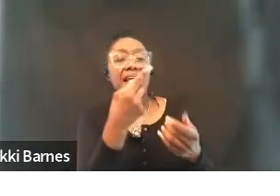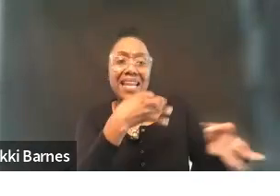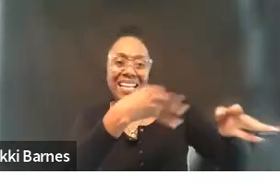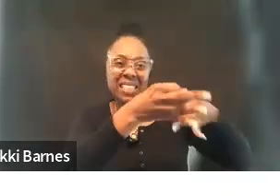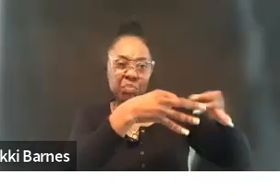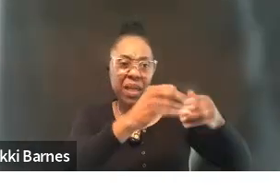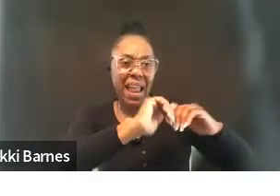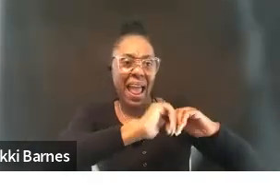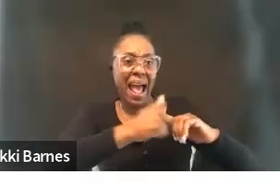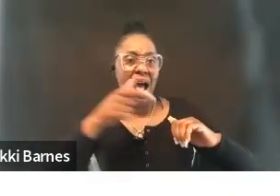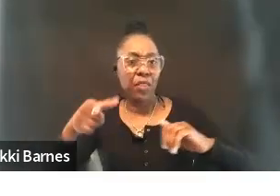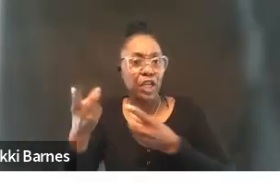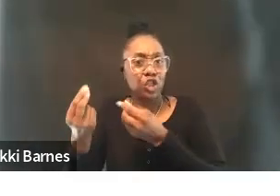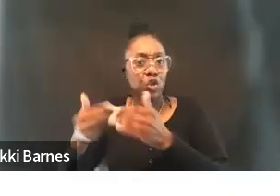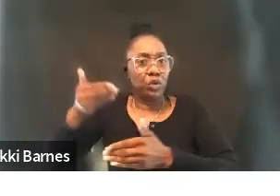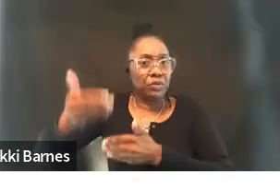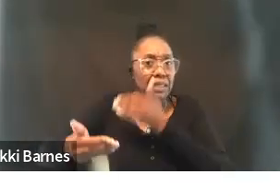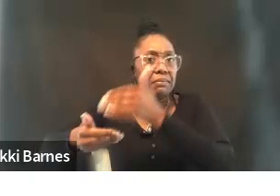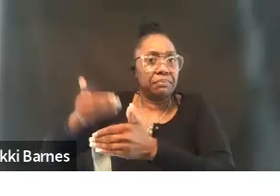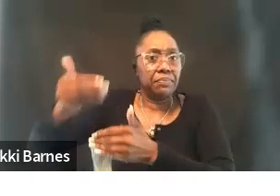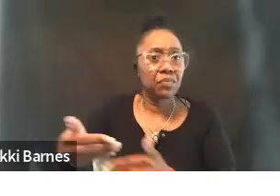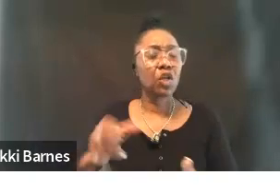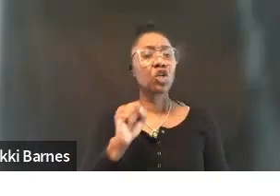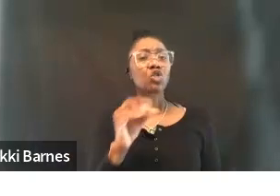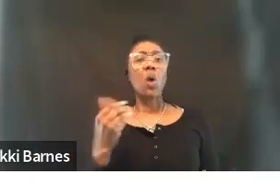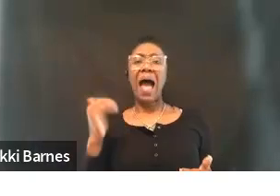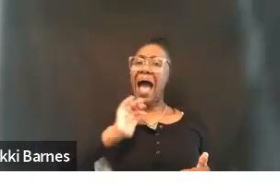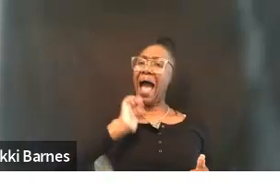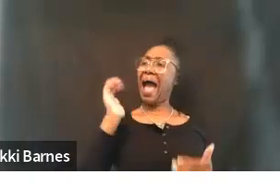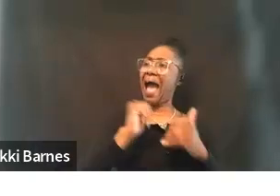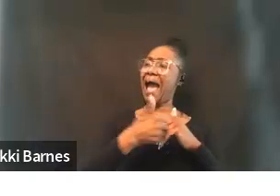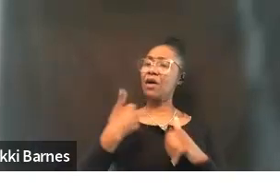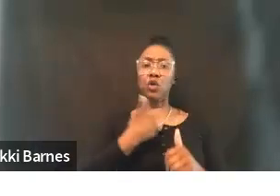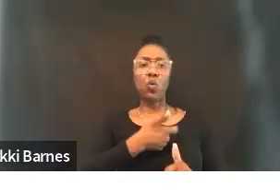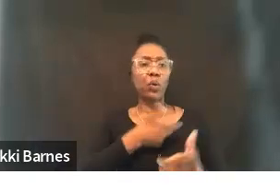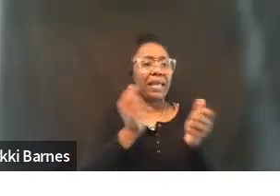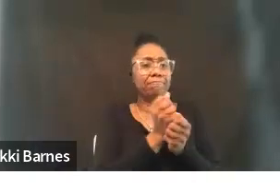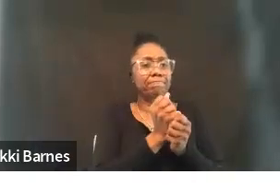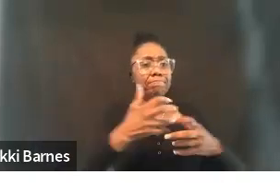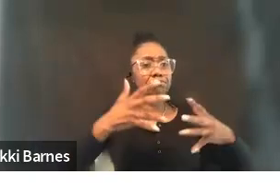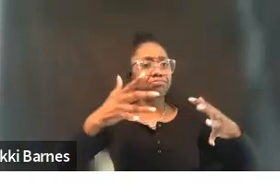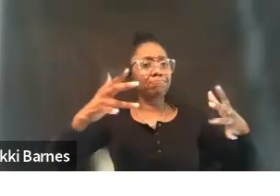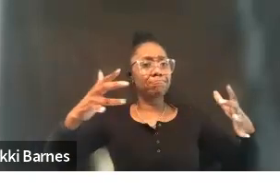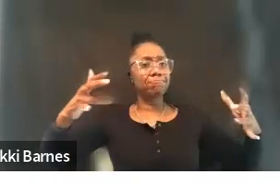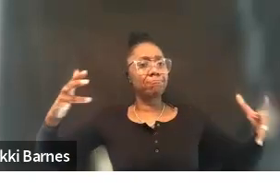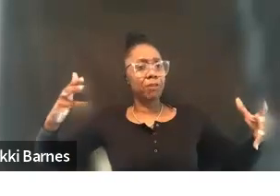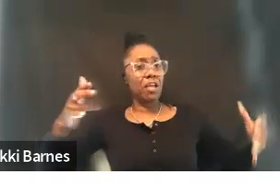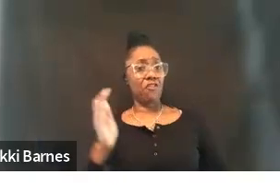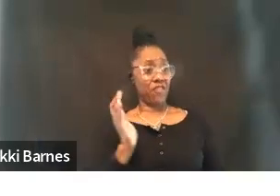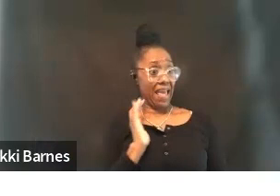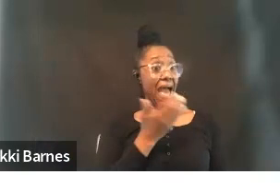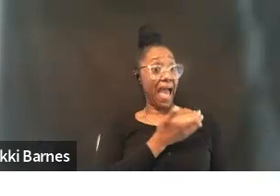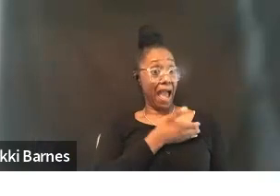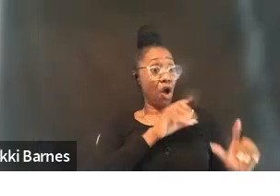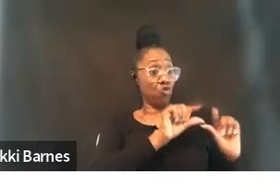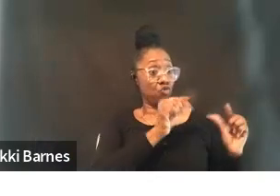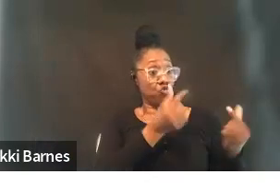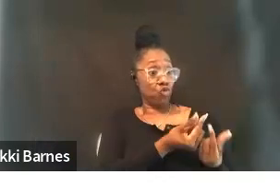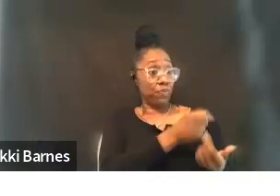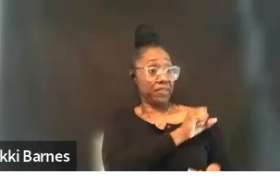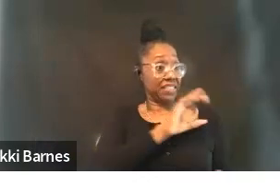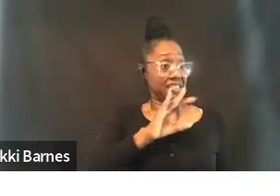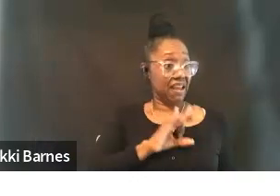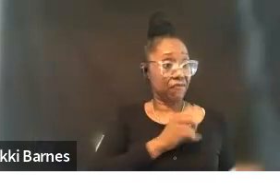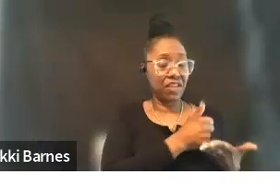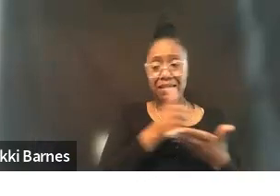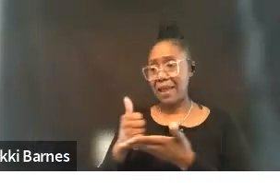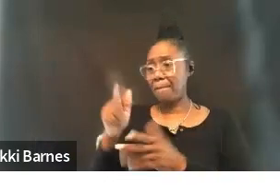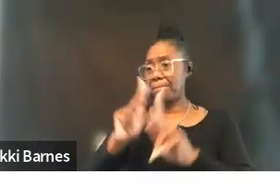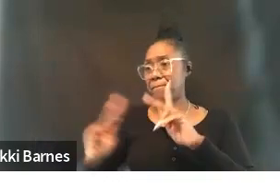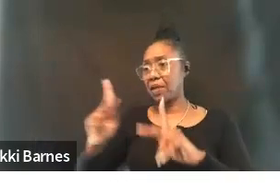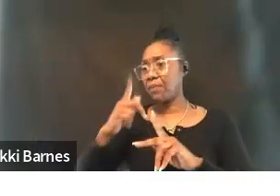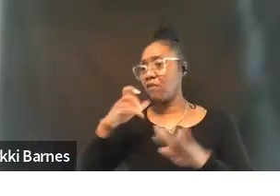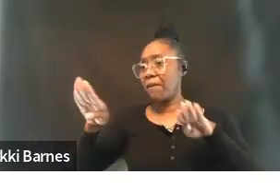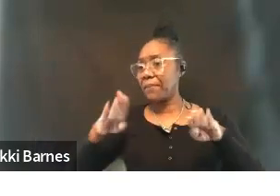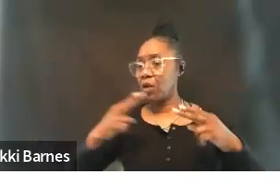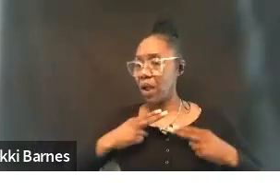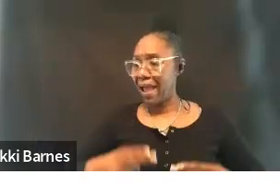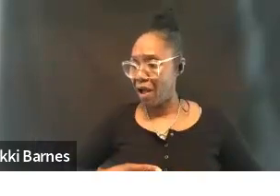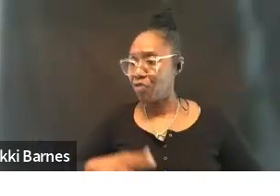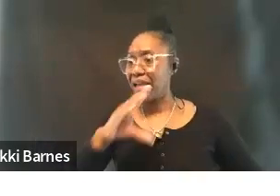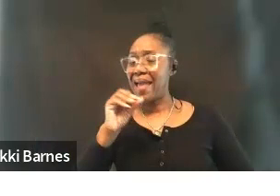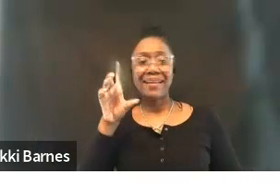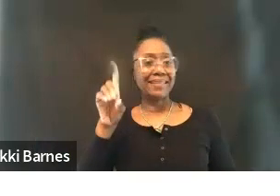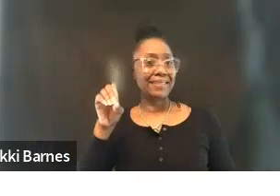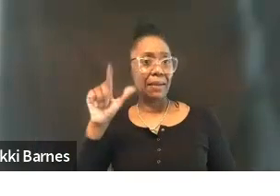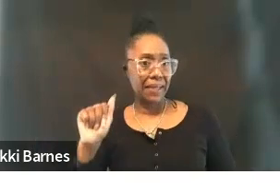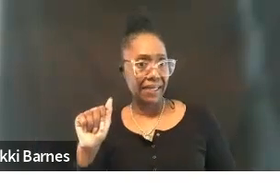But we wanted to look at, okay, so how do we, how do we expand this? How do we go beyond just what our set of clinicians can help people with behavioral health and disability conditions meet, do in terms of positive outcomes.